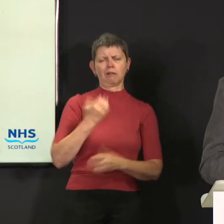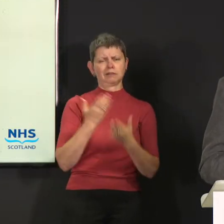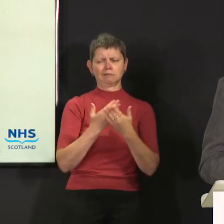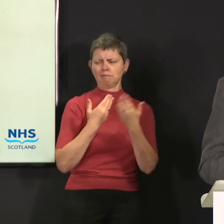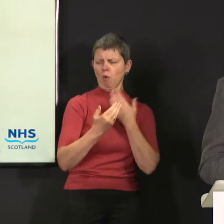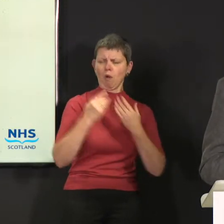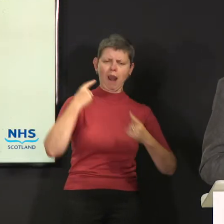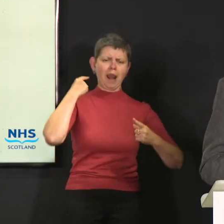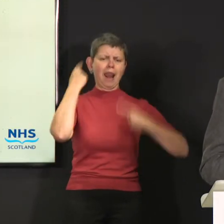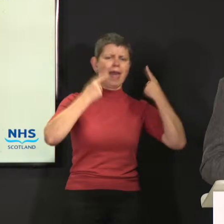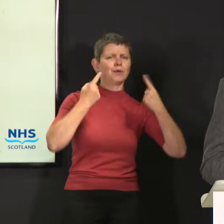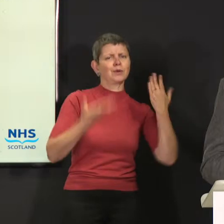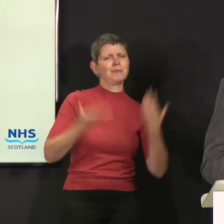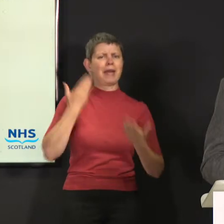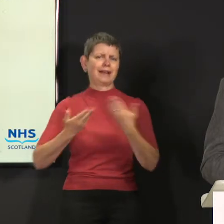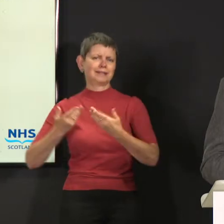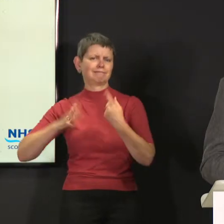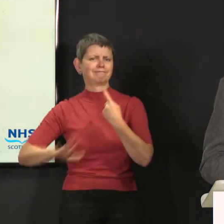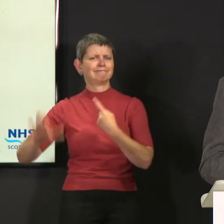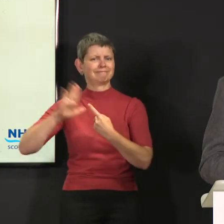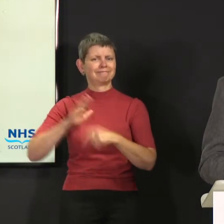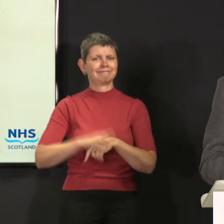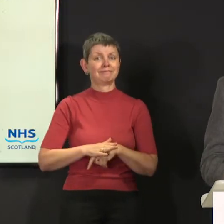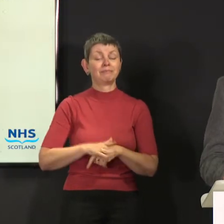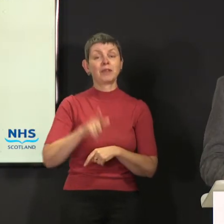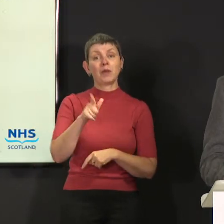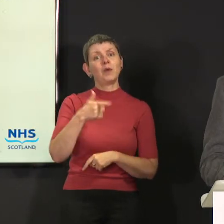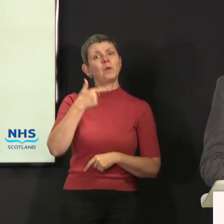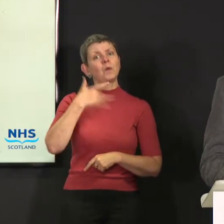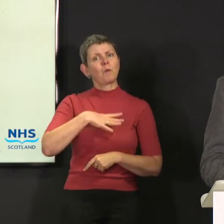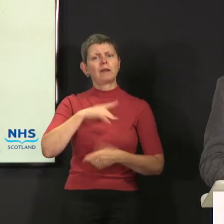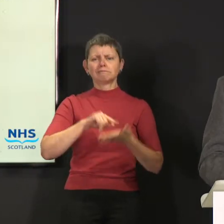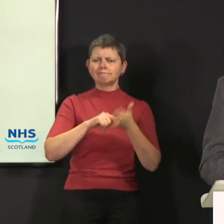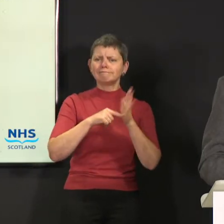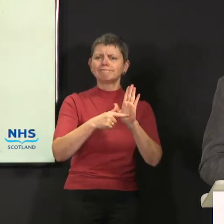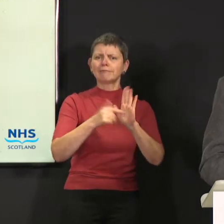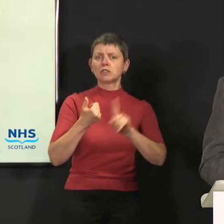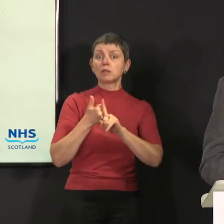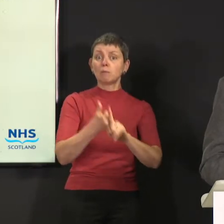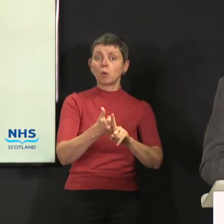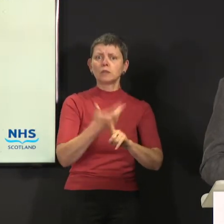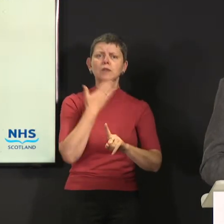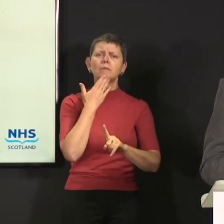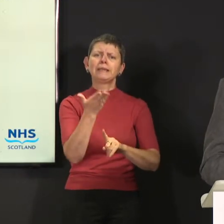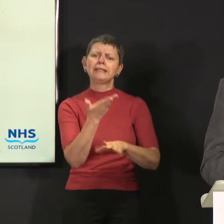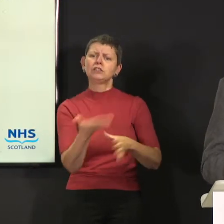everybody else's. All around the country we will be able to show our support please join in the celebration by taking